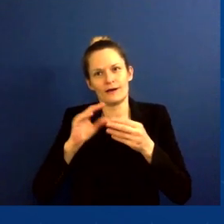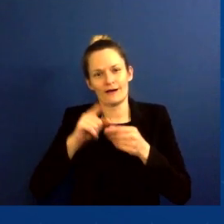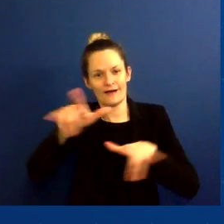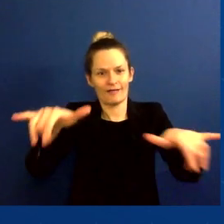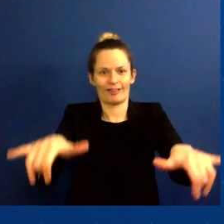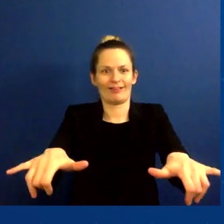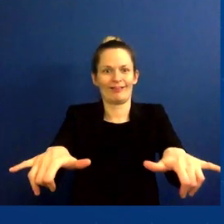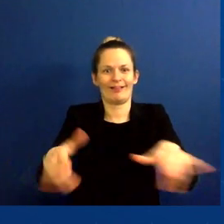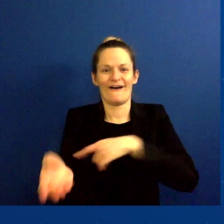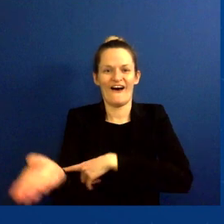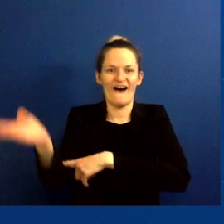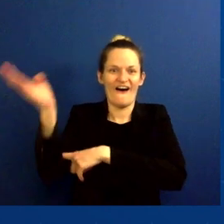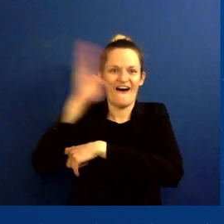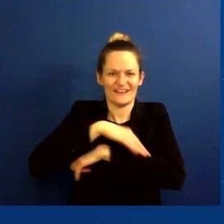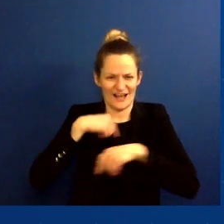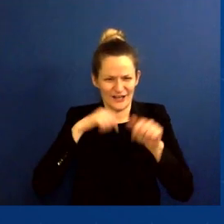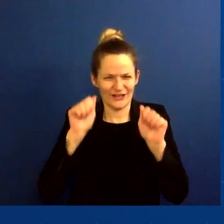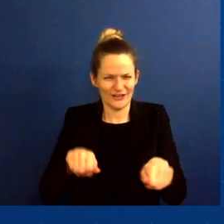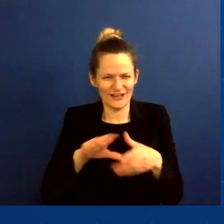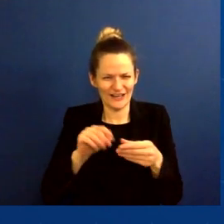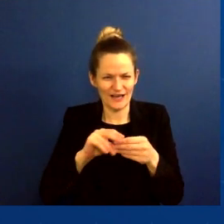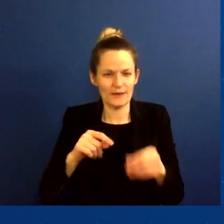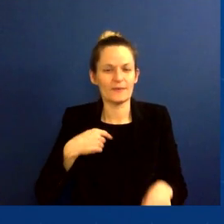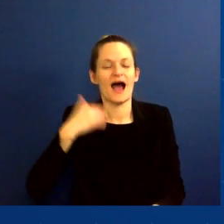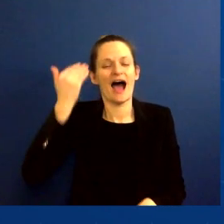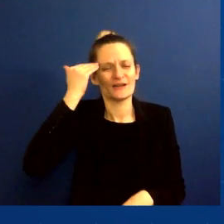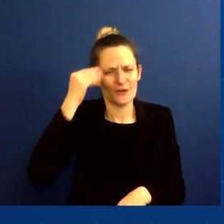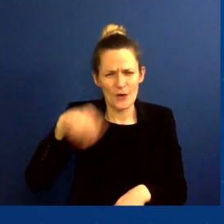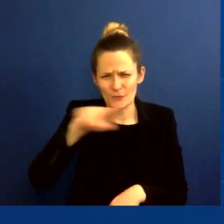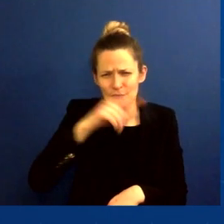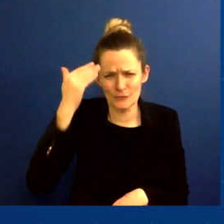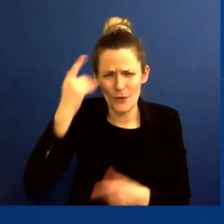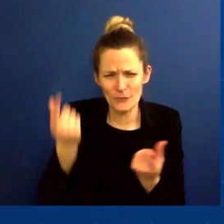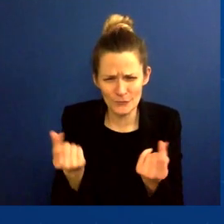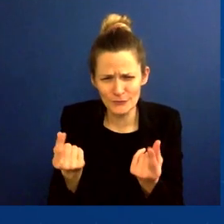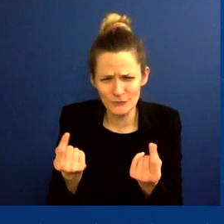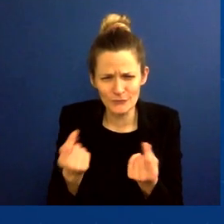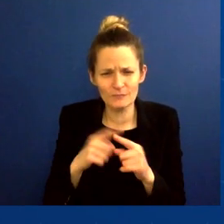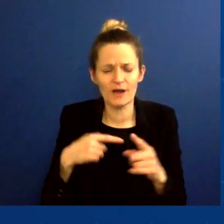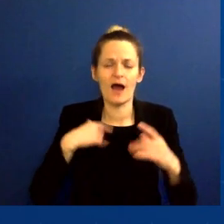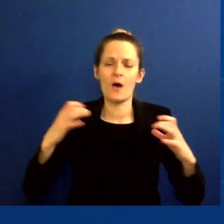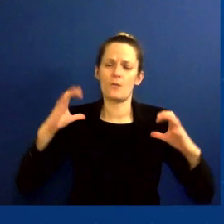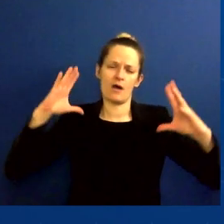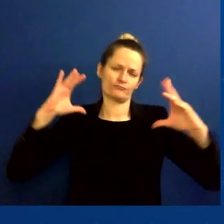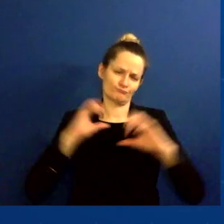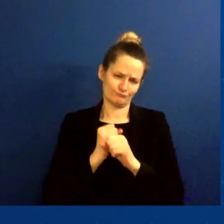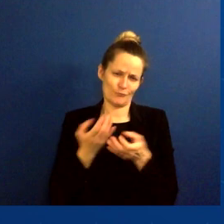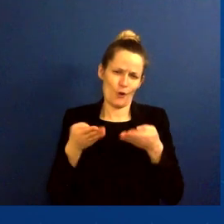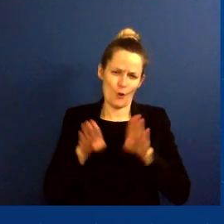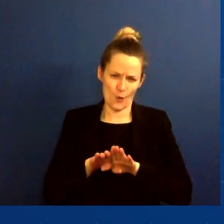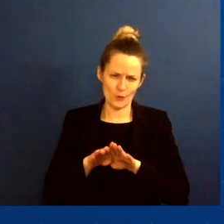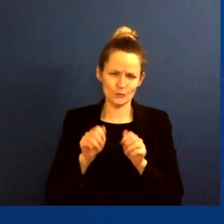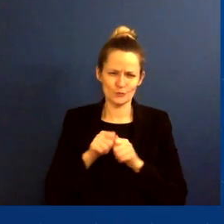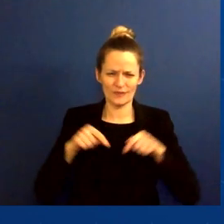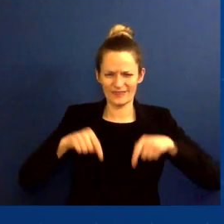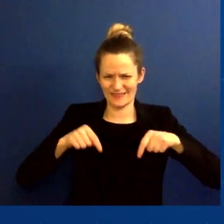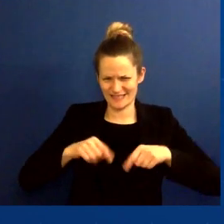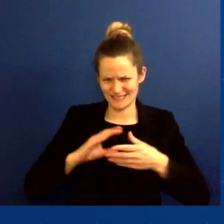I know what you're doing. But let me close with this: A week ago, I went to Pittsburgh to tour a former steel mill